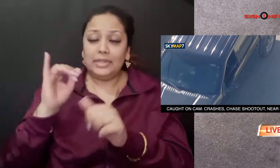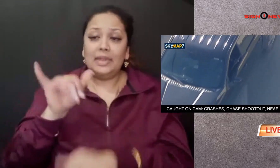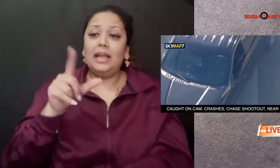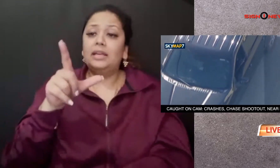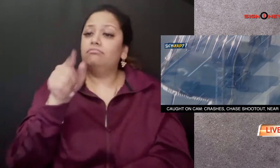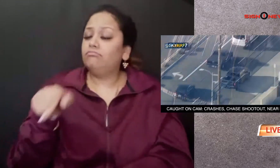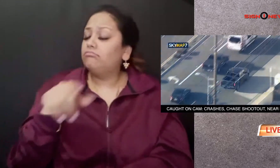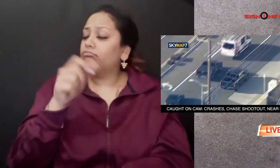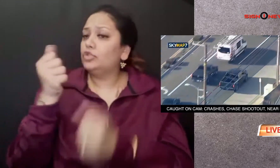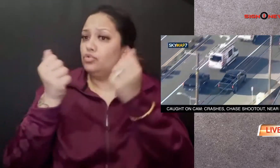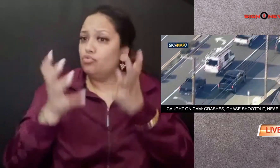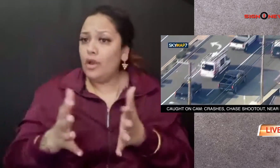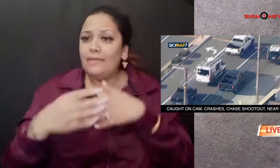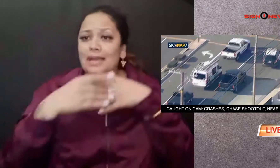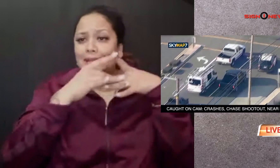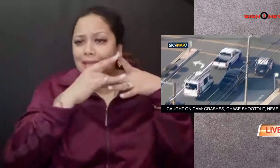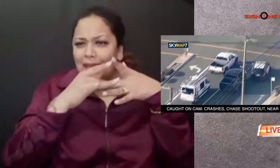At one point the driver leaned out the window.